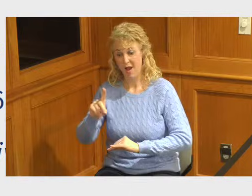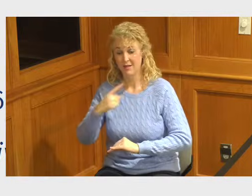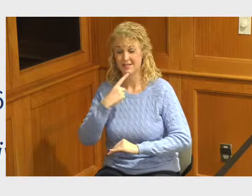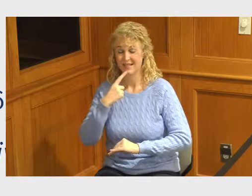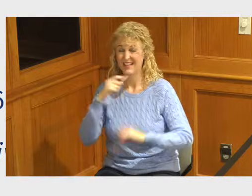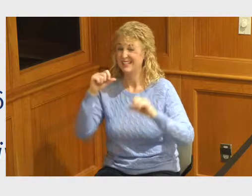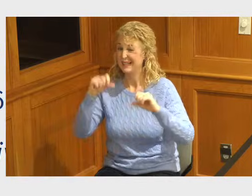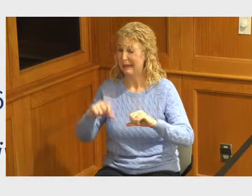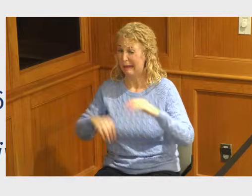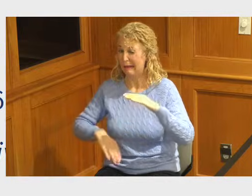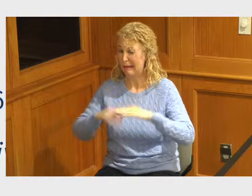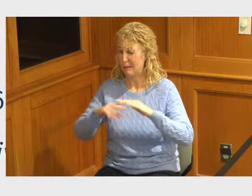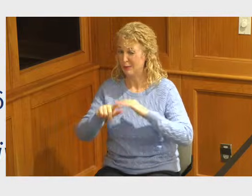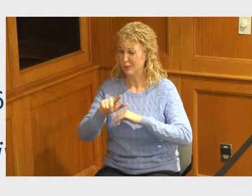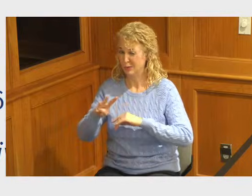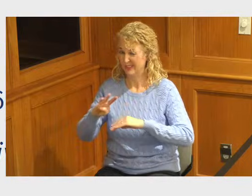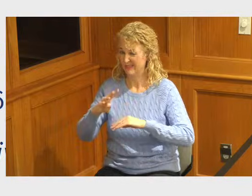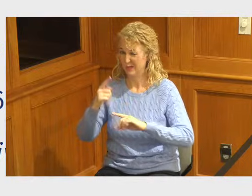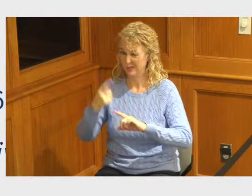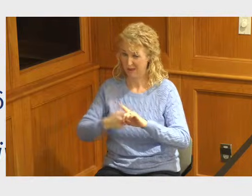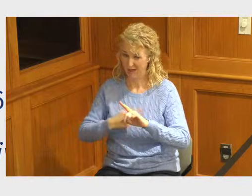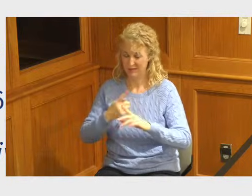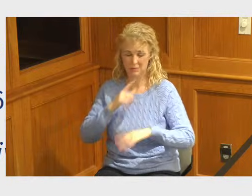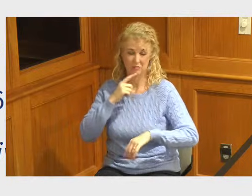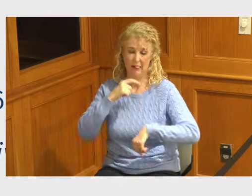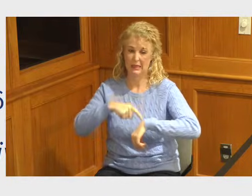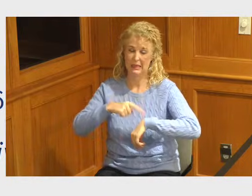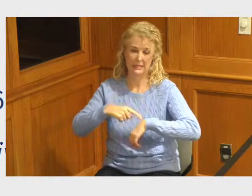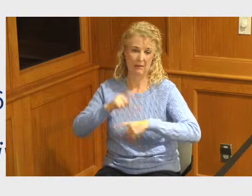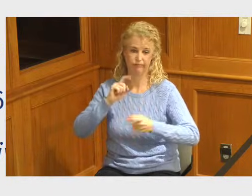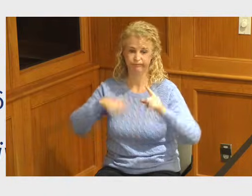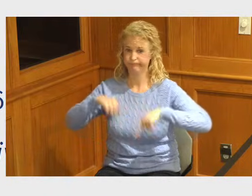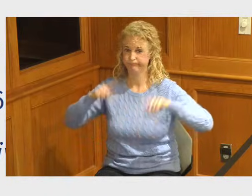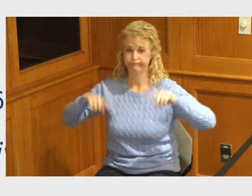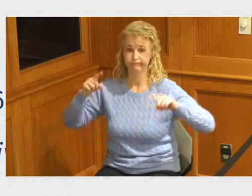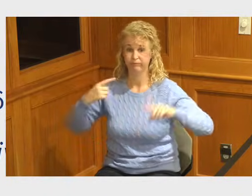think it sometimes can go faster, sometimes it can go slower, but we can't know that's actually going